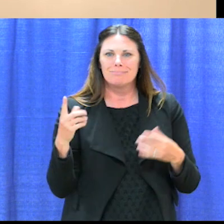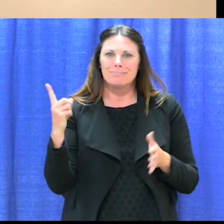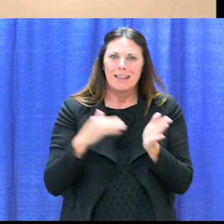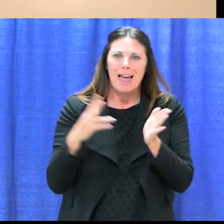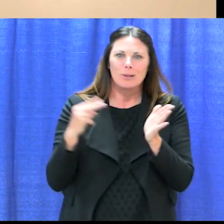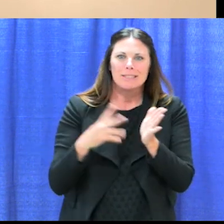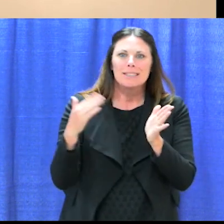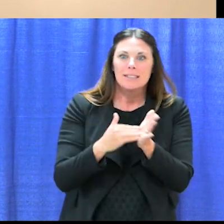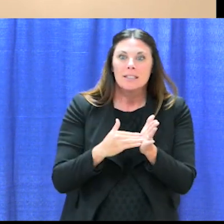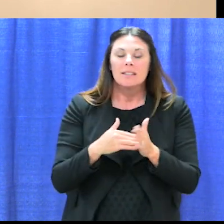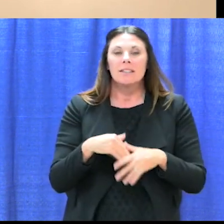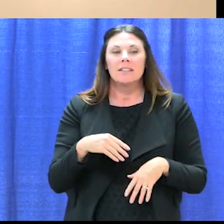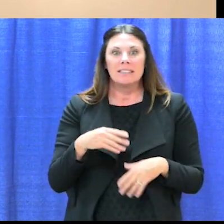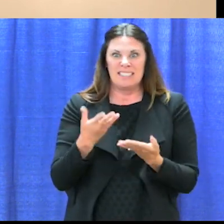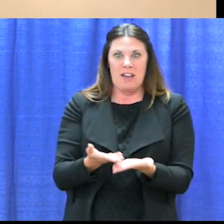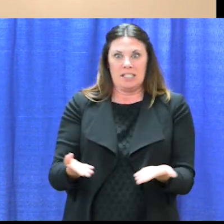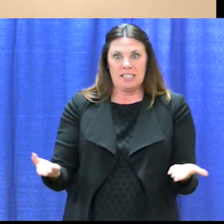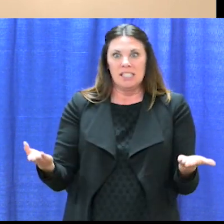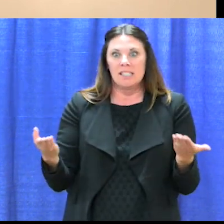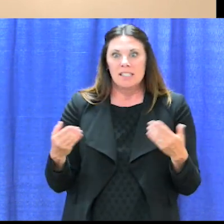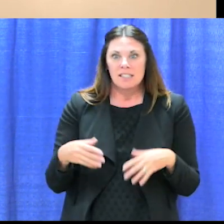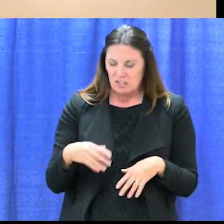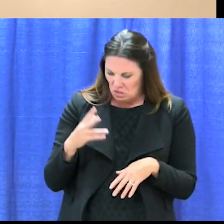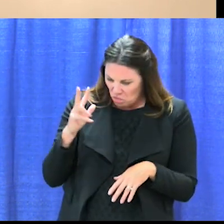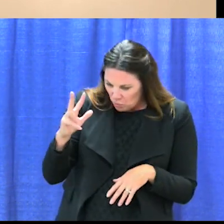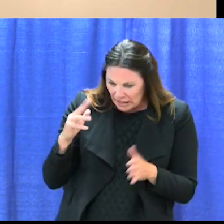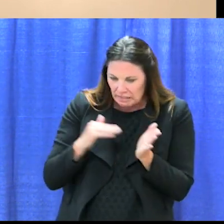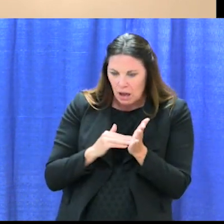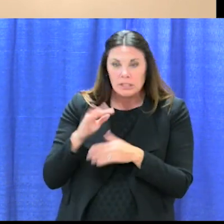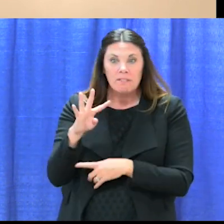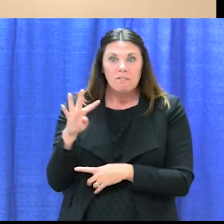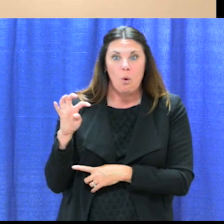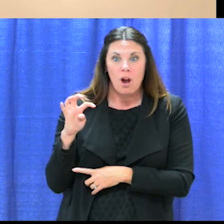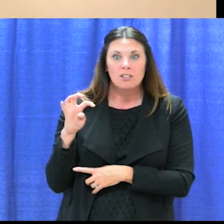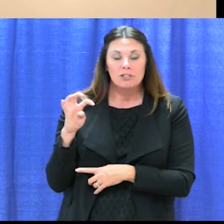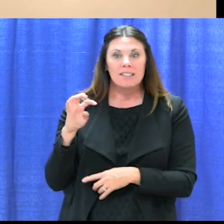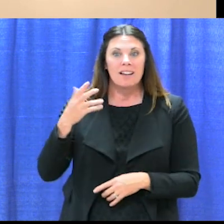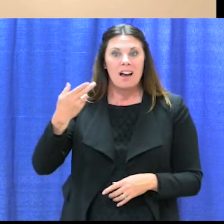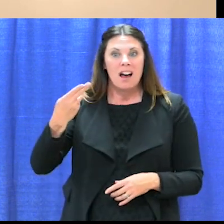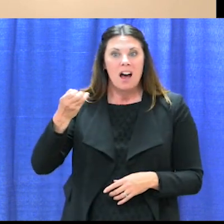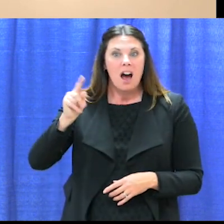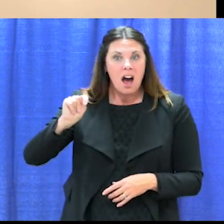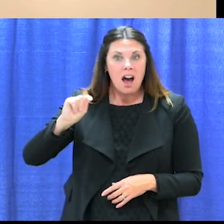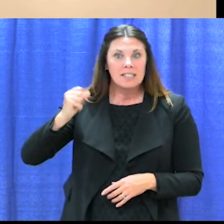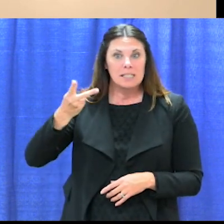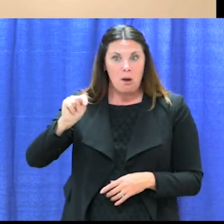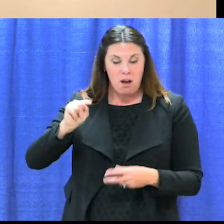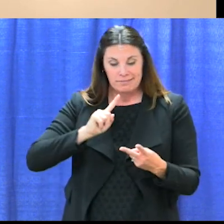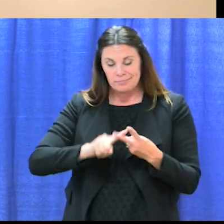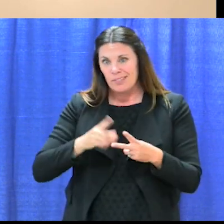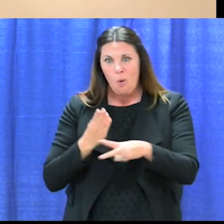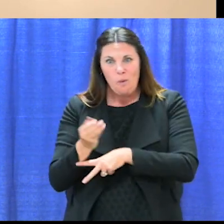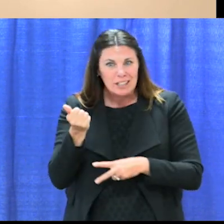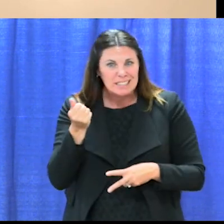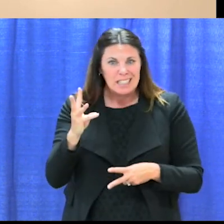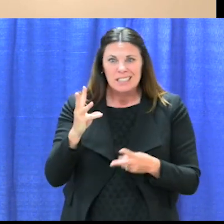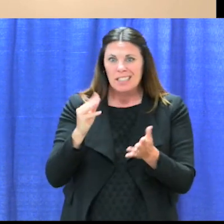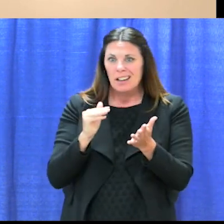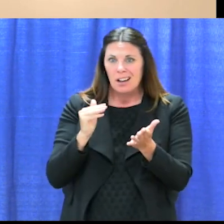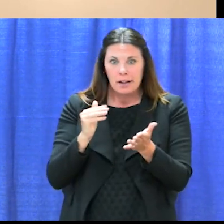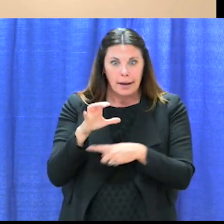State including over 3,400 hotspots, over 1,600 Chromebooks and over about 1,100 USB